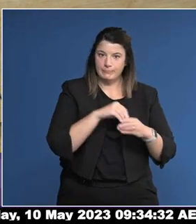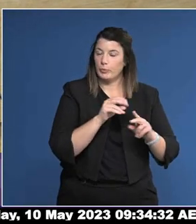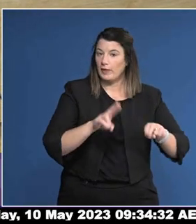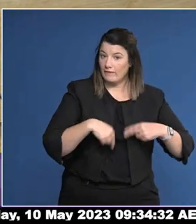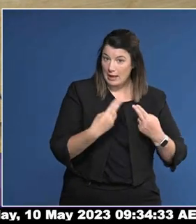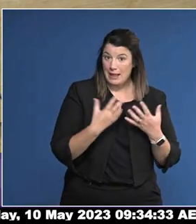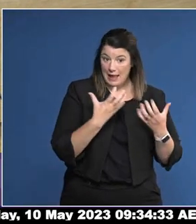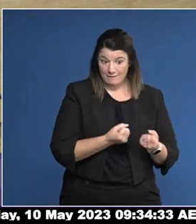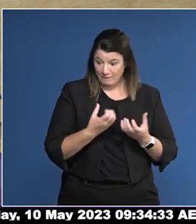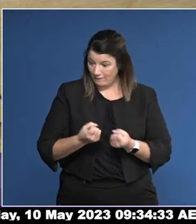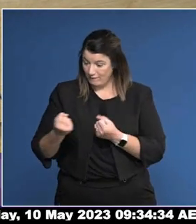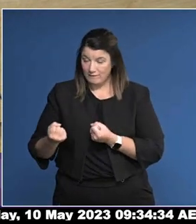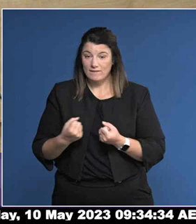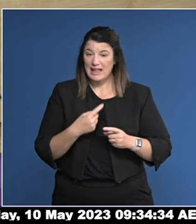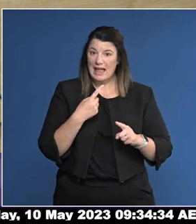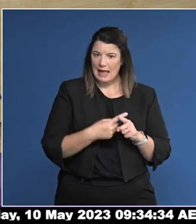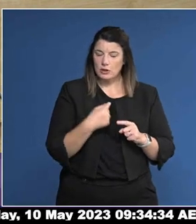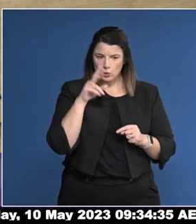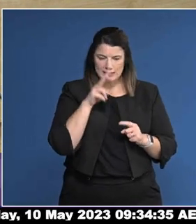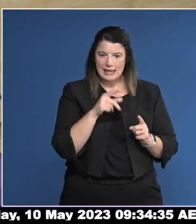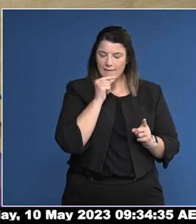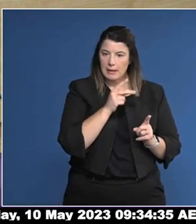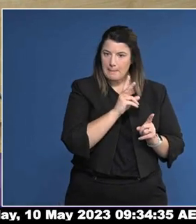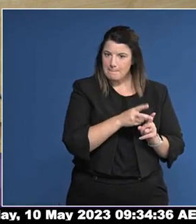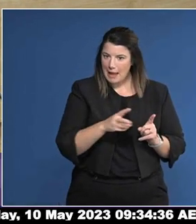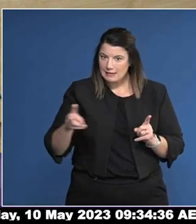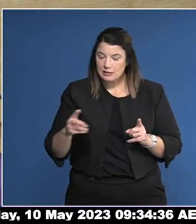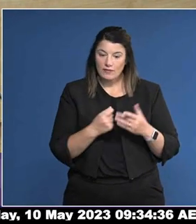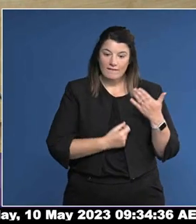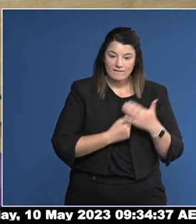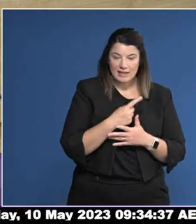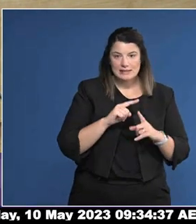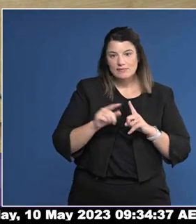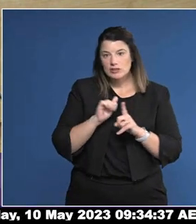from this contact there were patterns of events and circumstances which indicated a